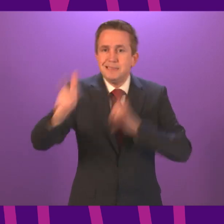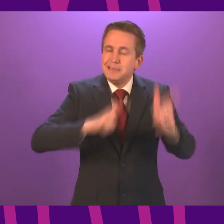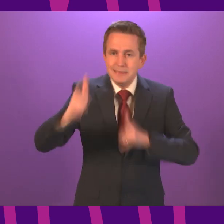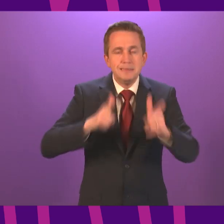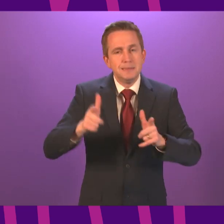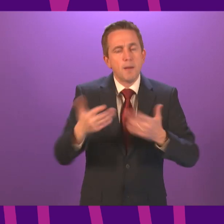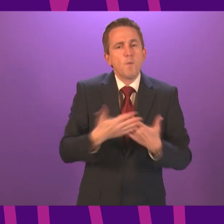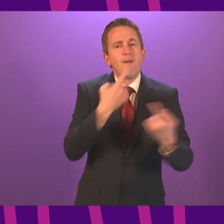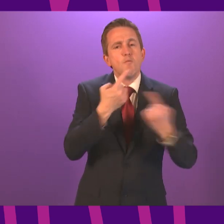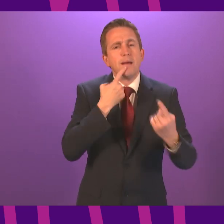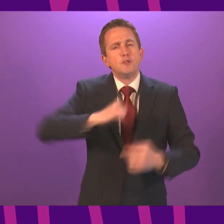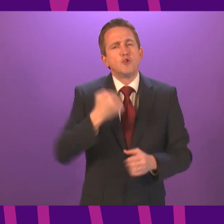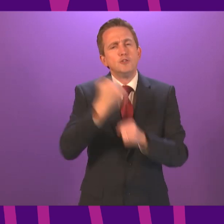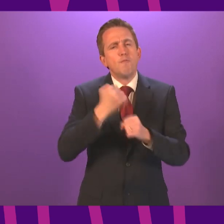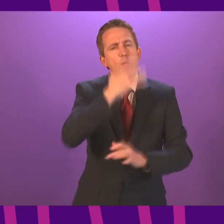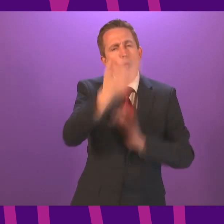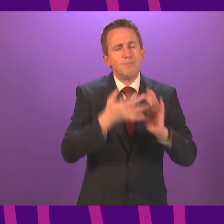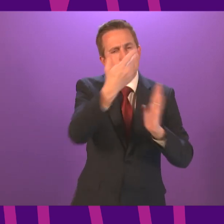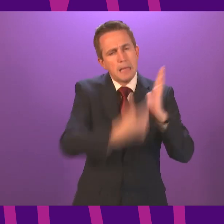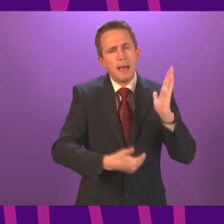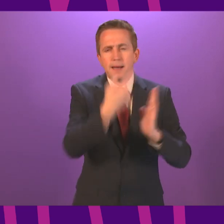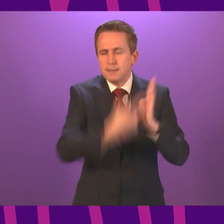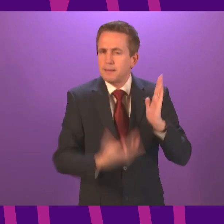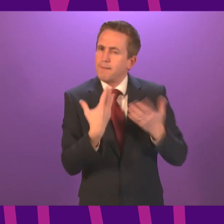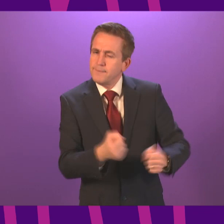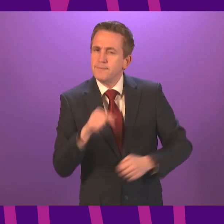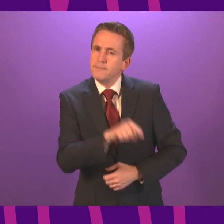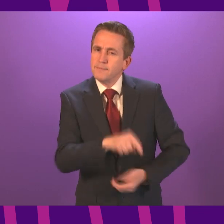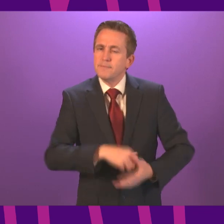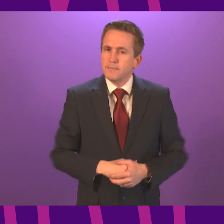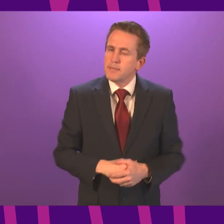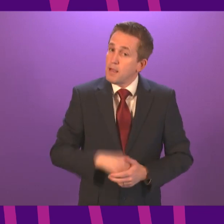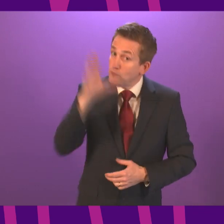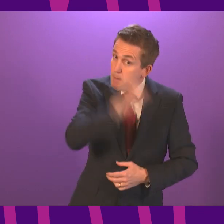Finally, I ask everyone to remember the FACTS advice: wear face coverings; avoid crowded